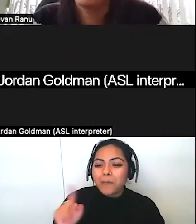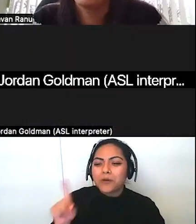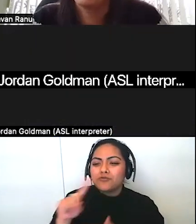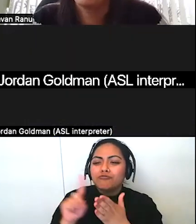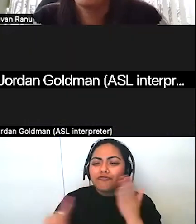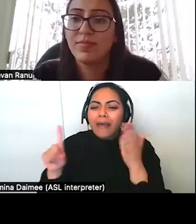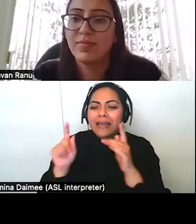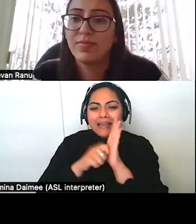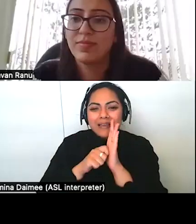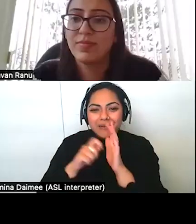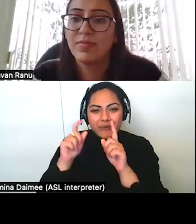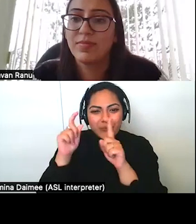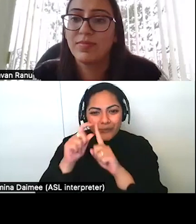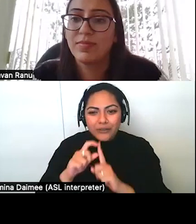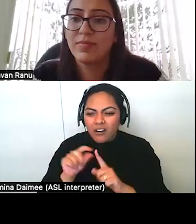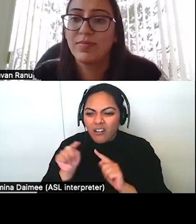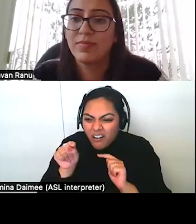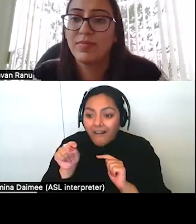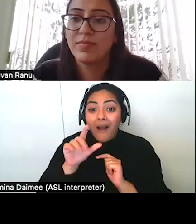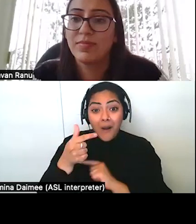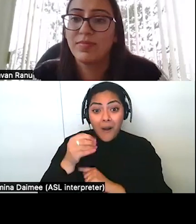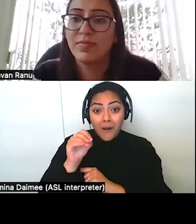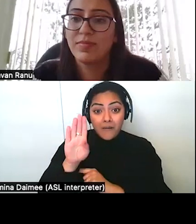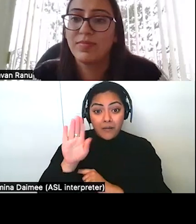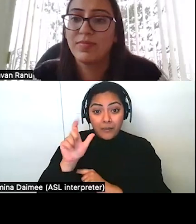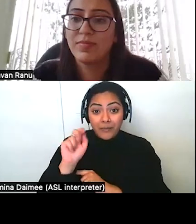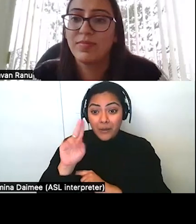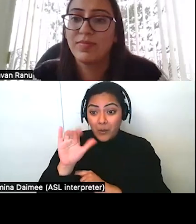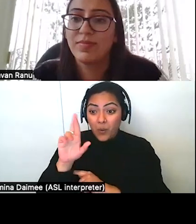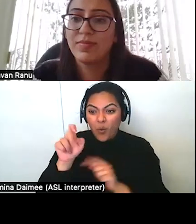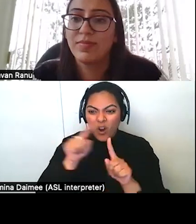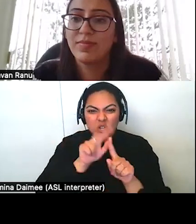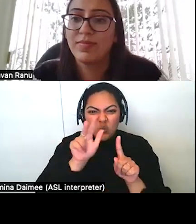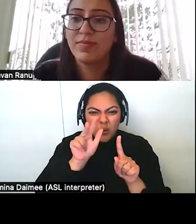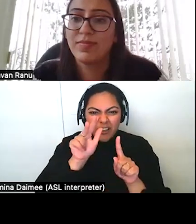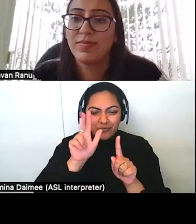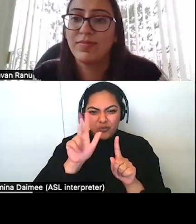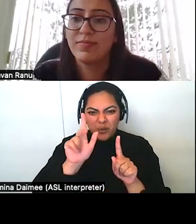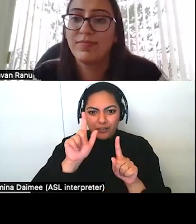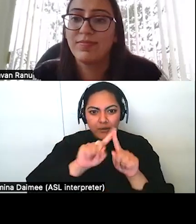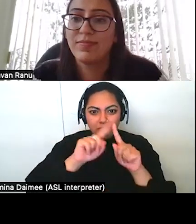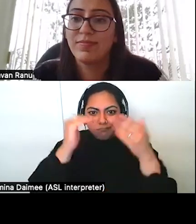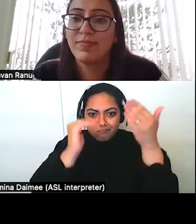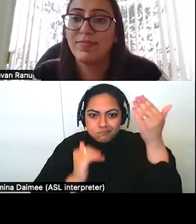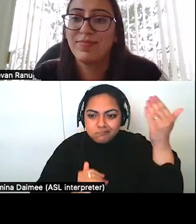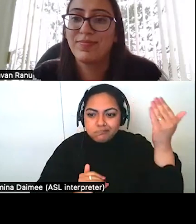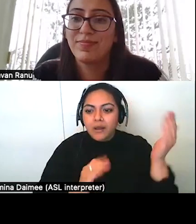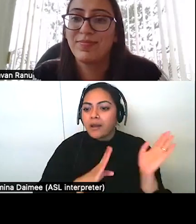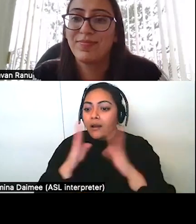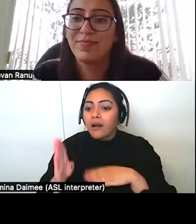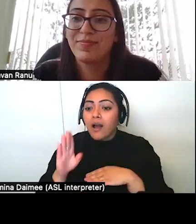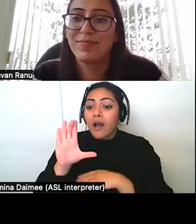and found 23 entries with Goblincore and 195 with Cottagecore and 0 with Cluttercore.